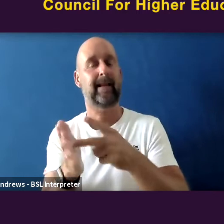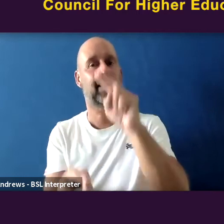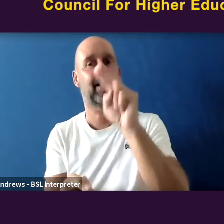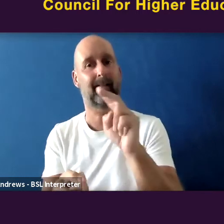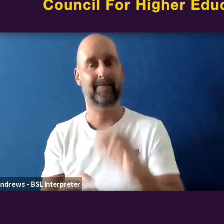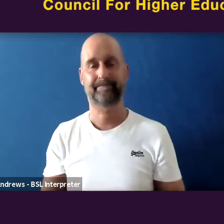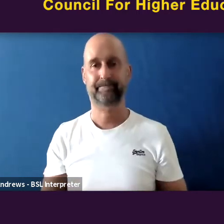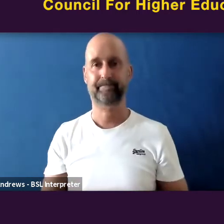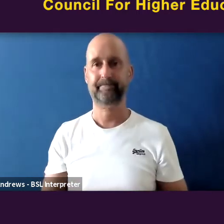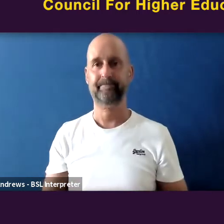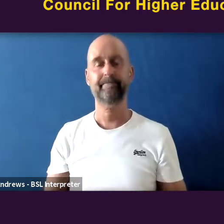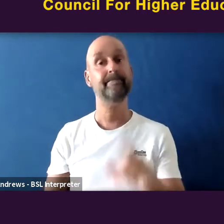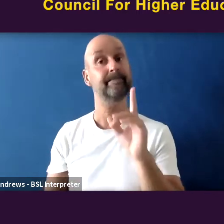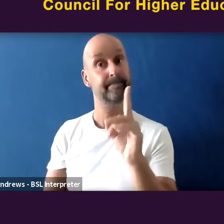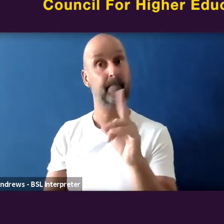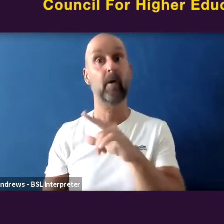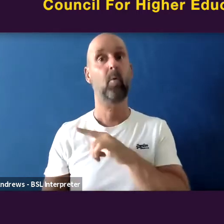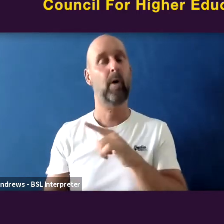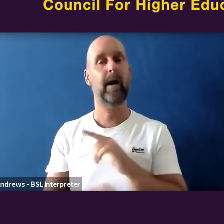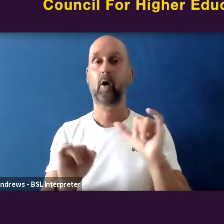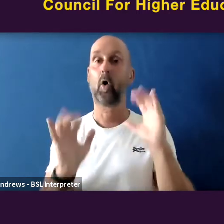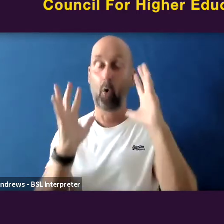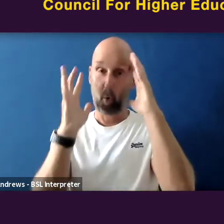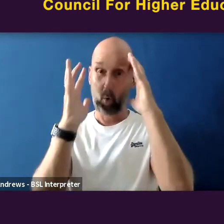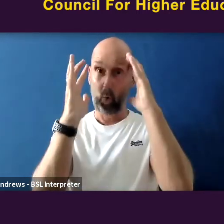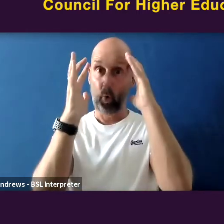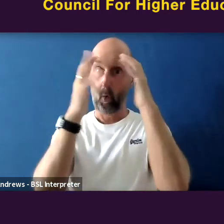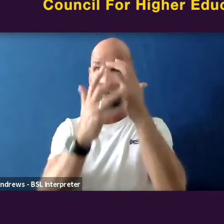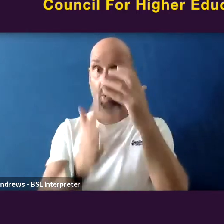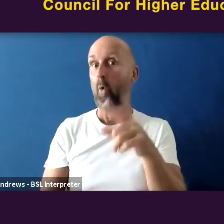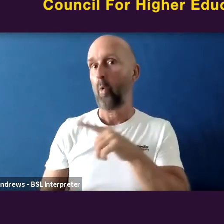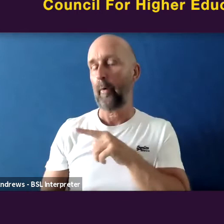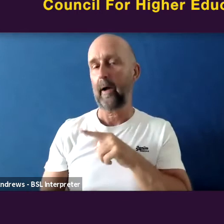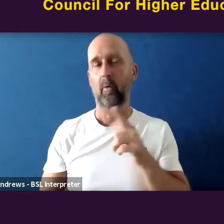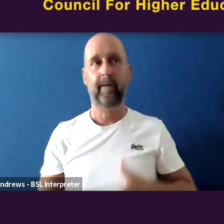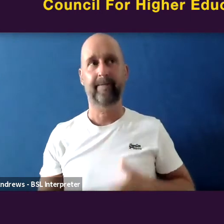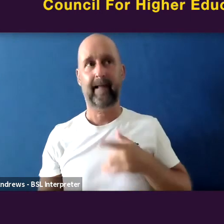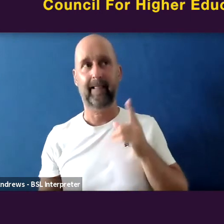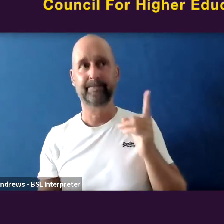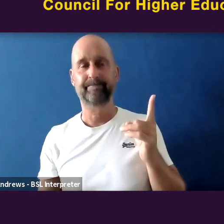However, what we are deeply worried about is that we feel that this is signals